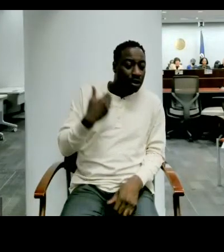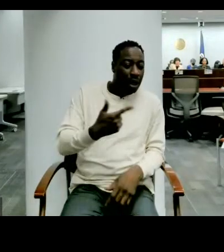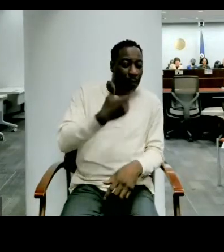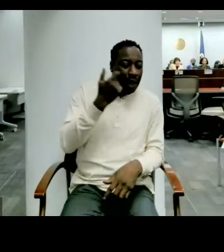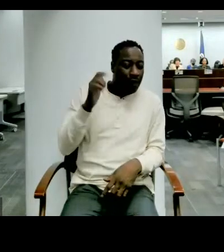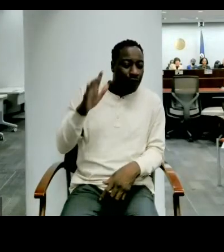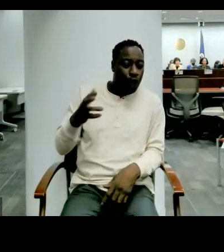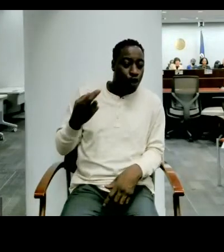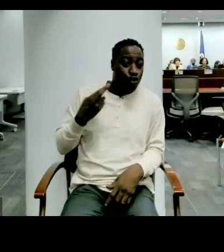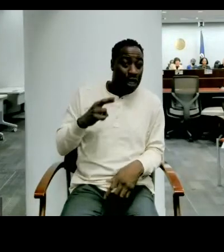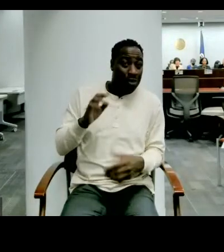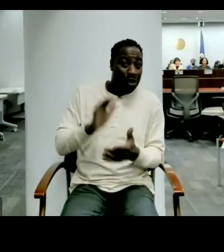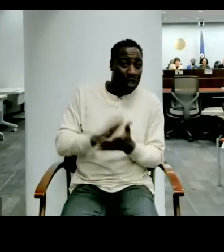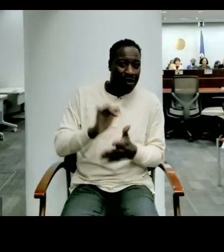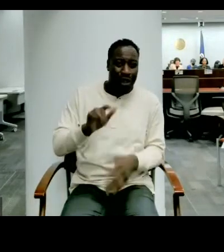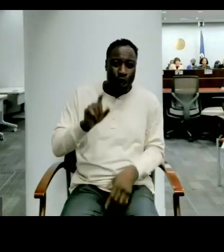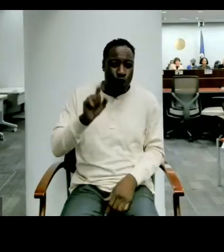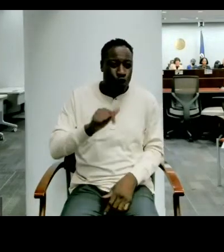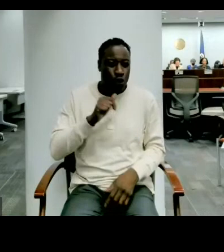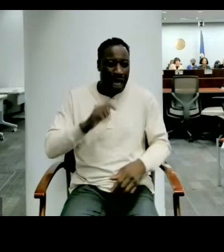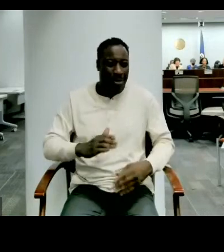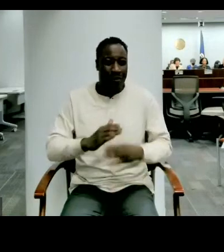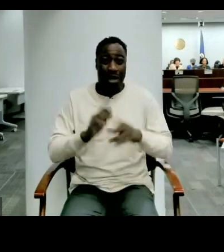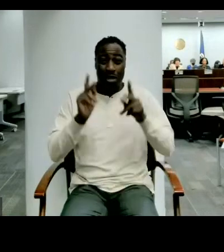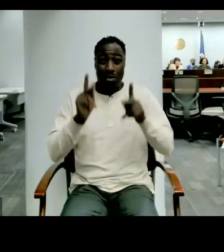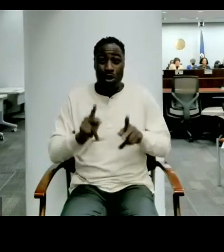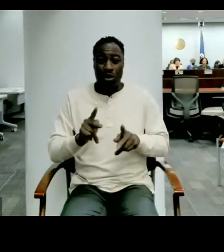that shouldn't prevent them from getting a remedy in the future.